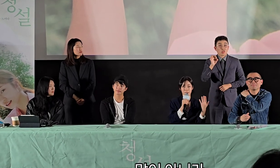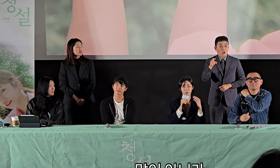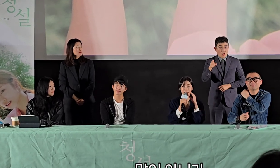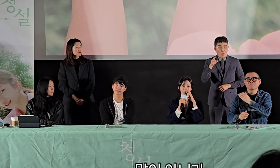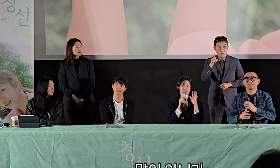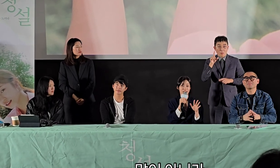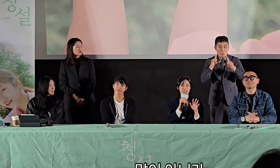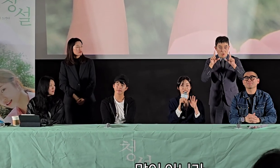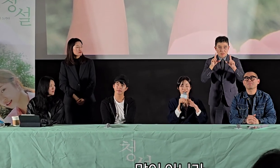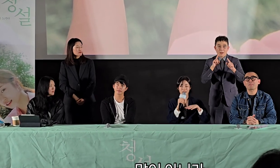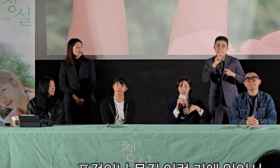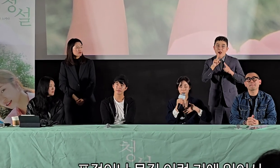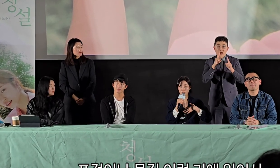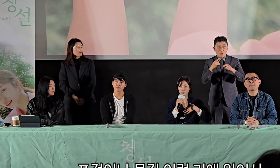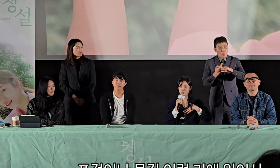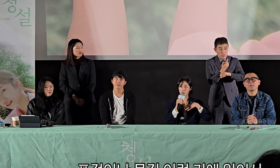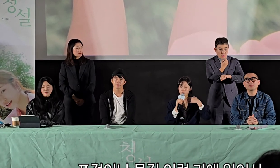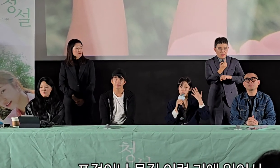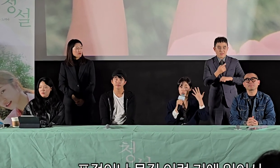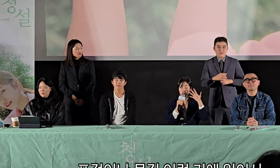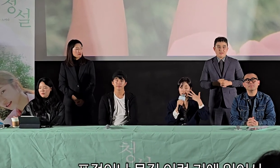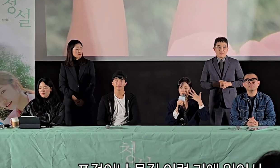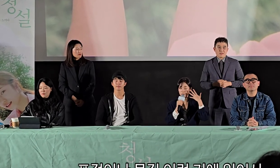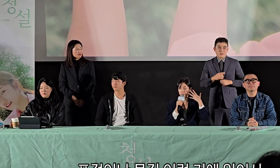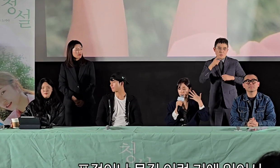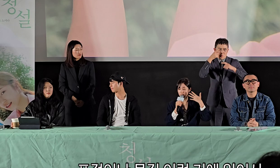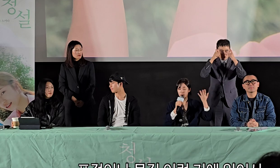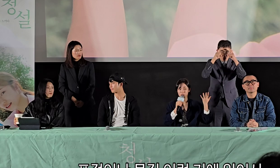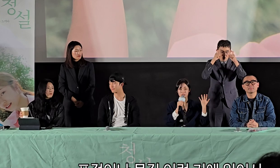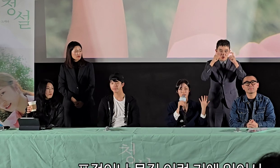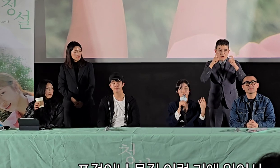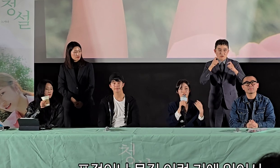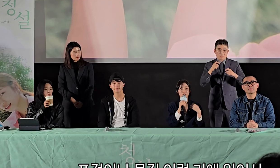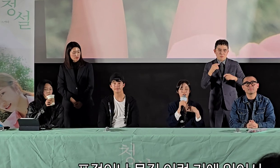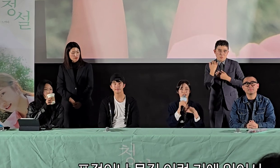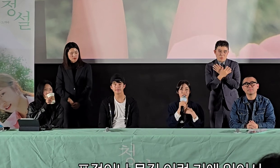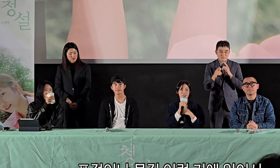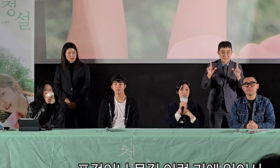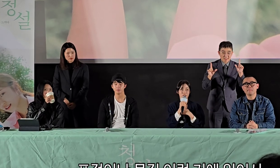I think I can express myself more broadly,